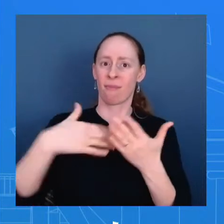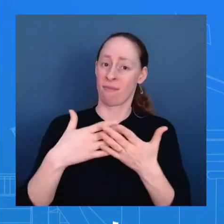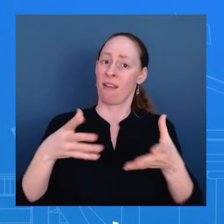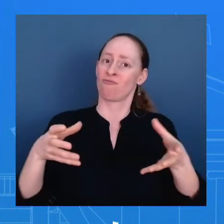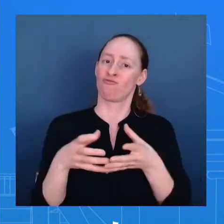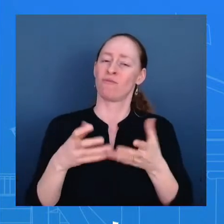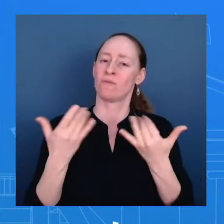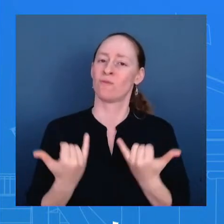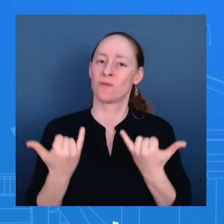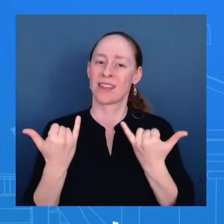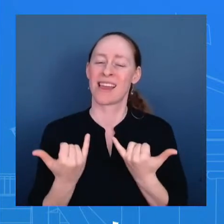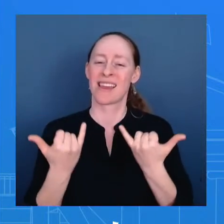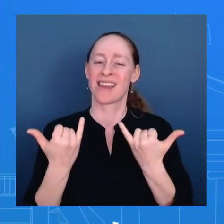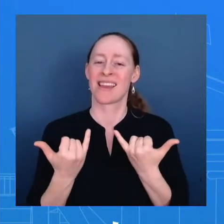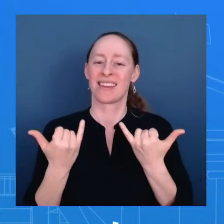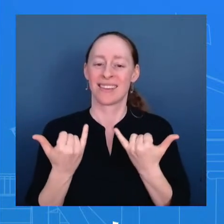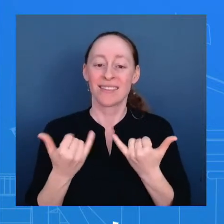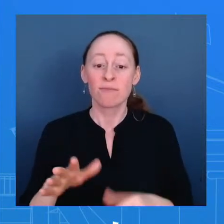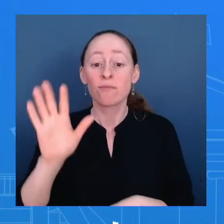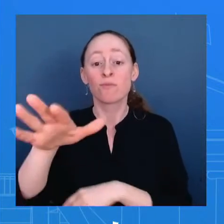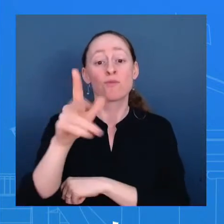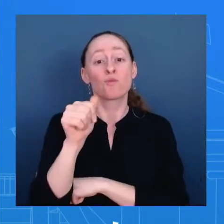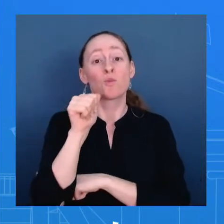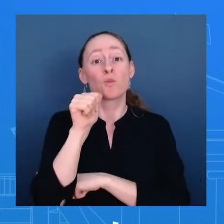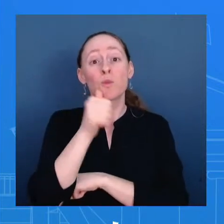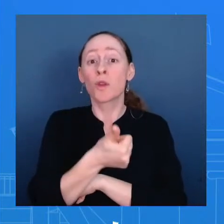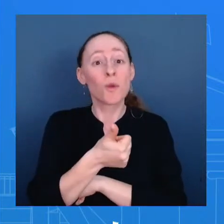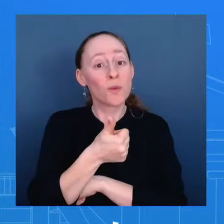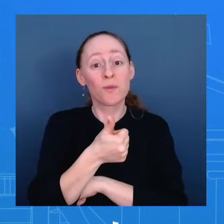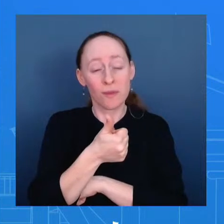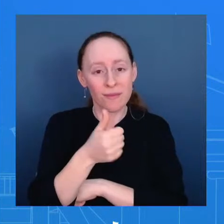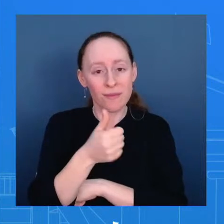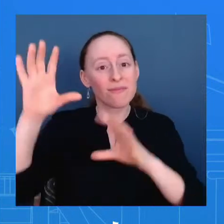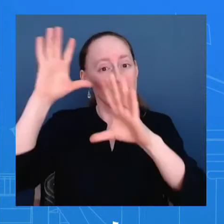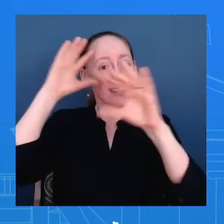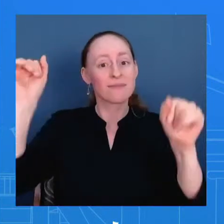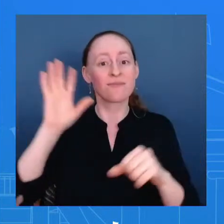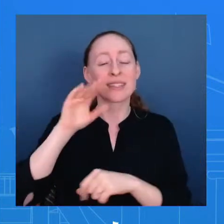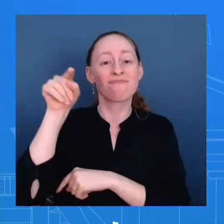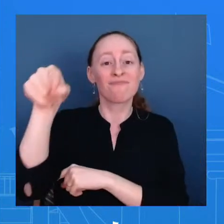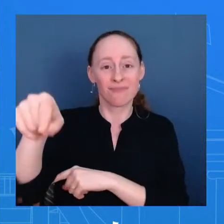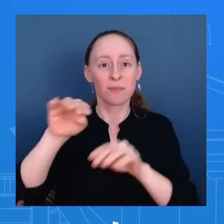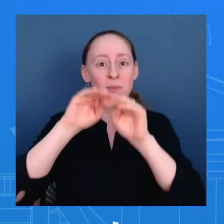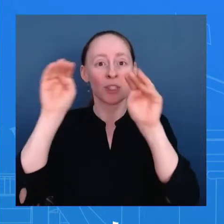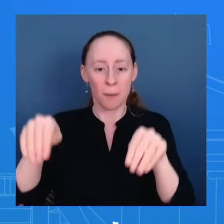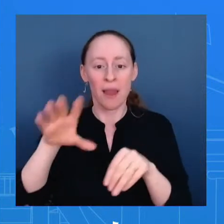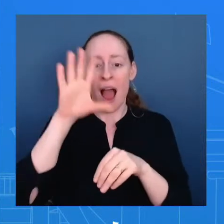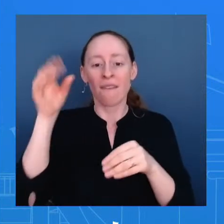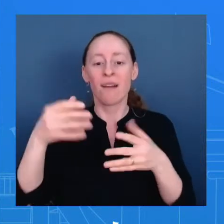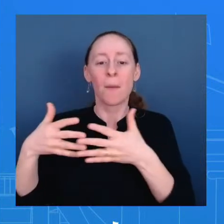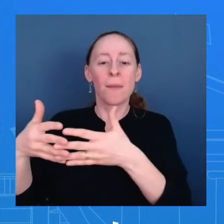at the National Museum of African American History and Culture in Washington, D.C. Here, he and the Vice President,